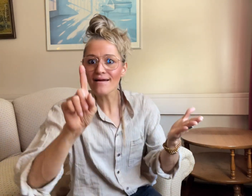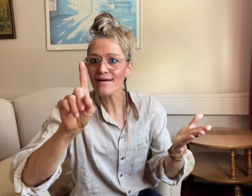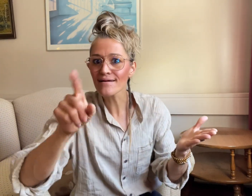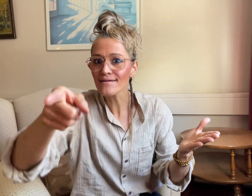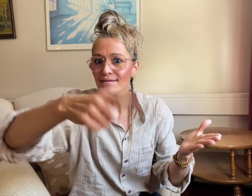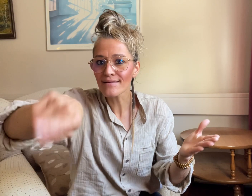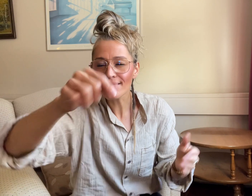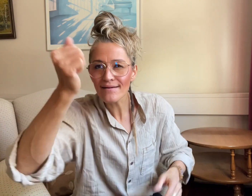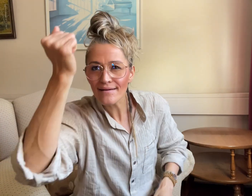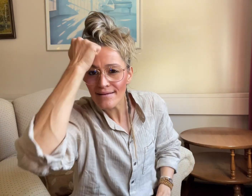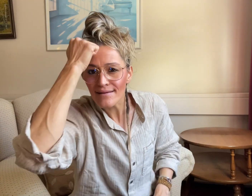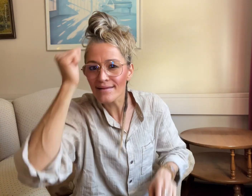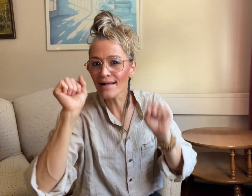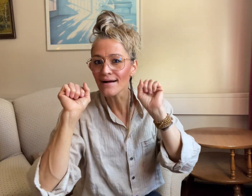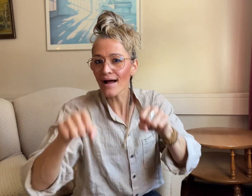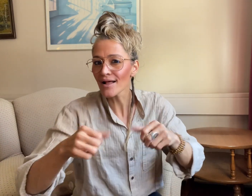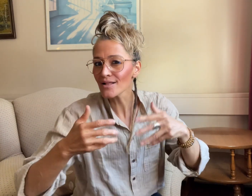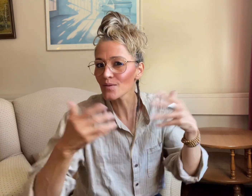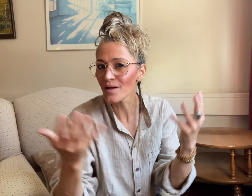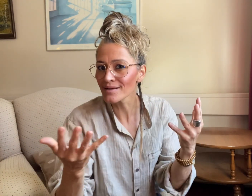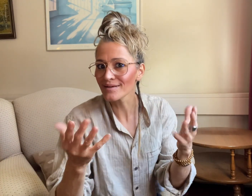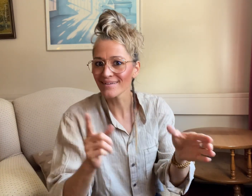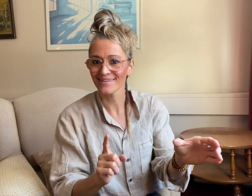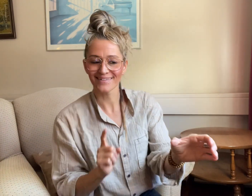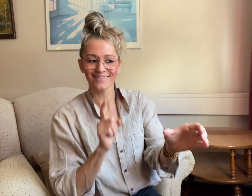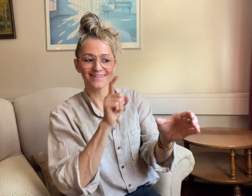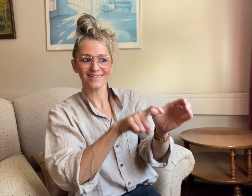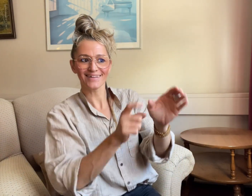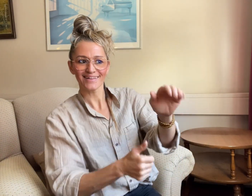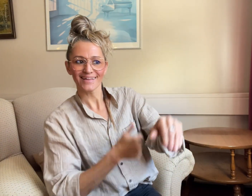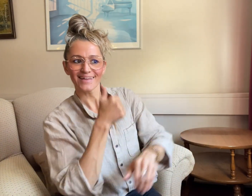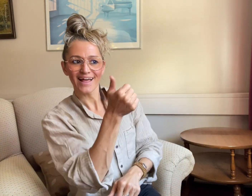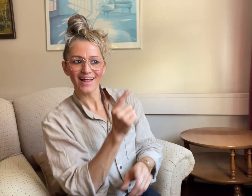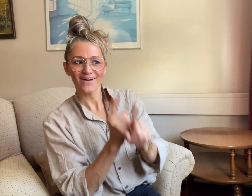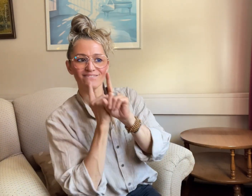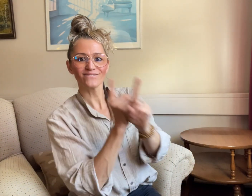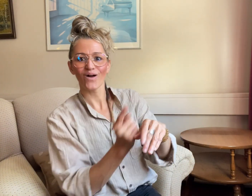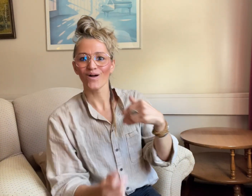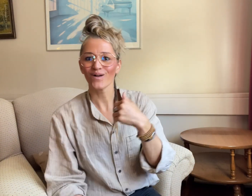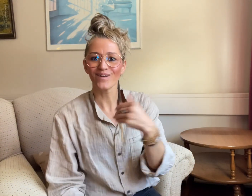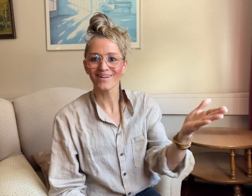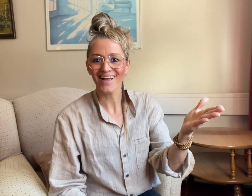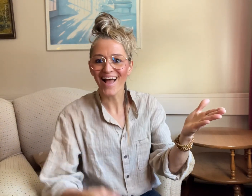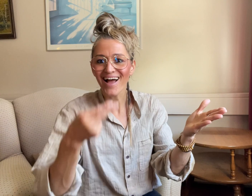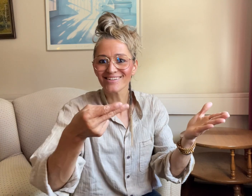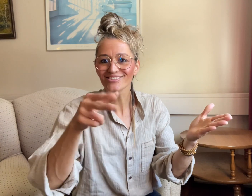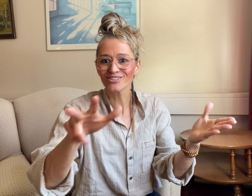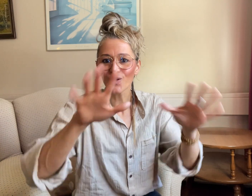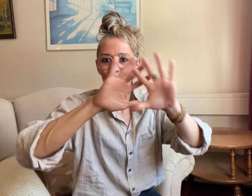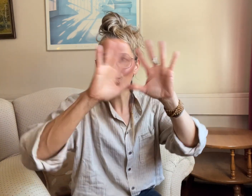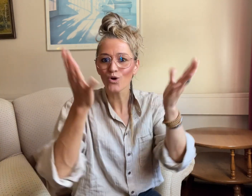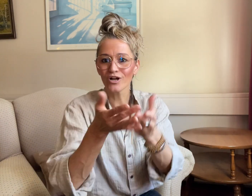Don’t forget to subscribe, like, and follow